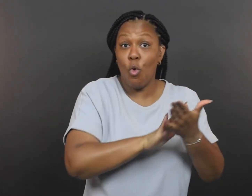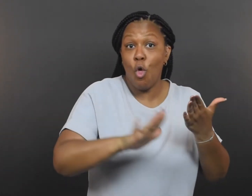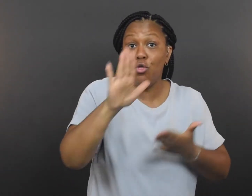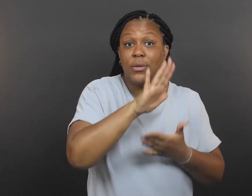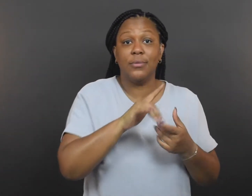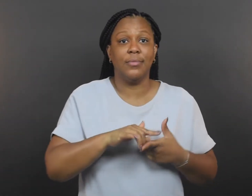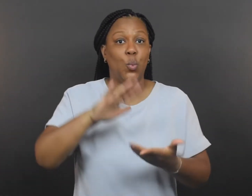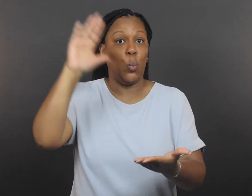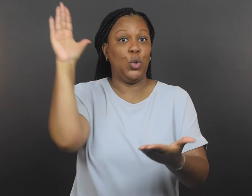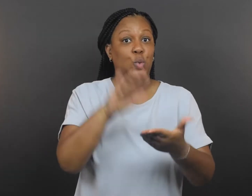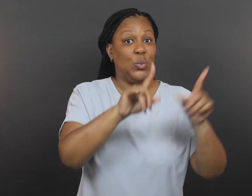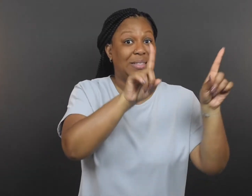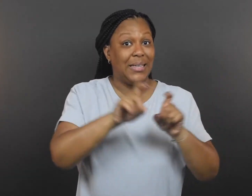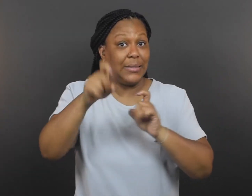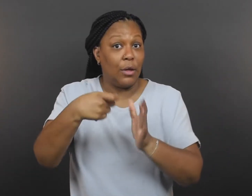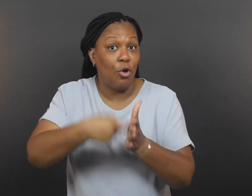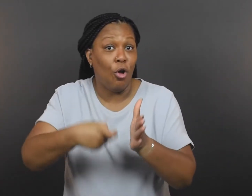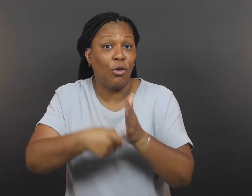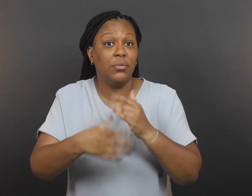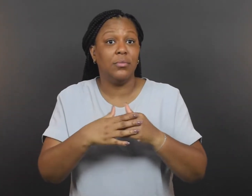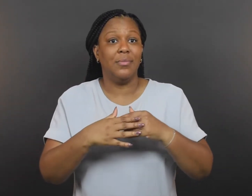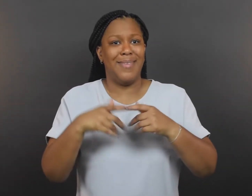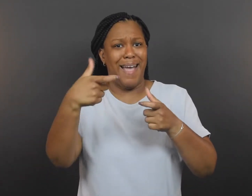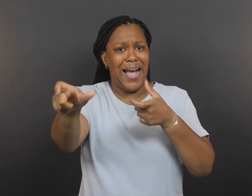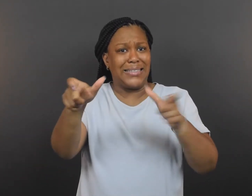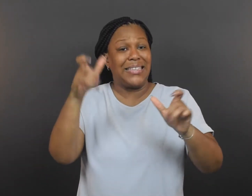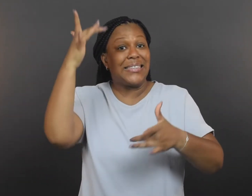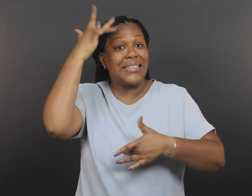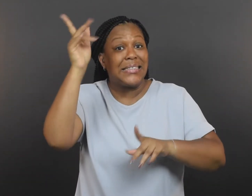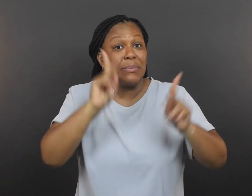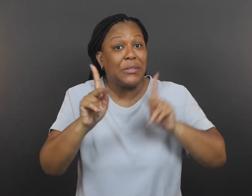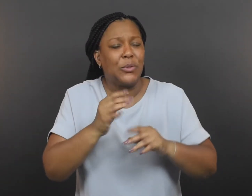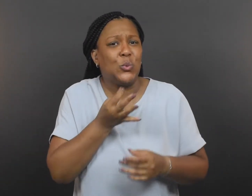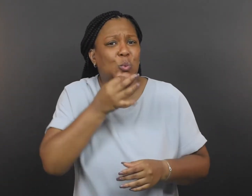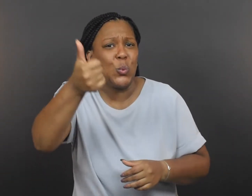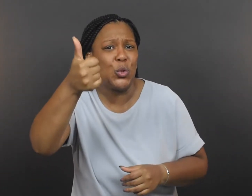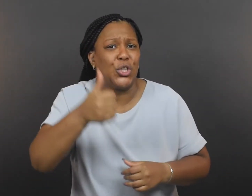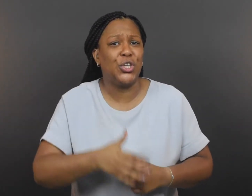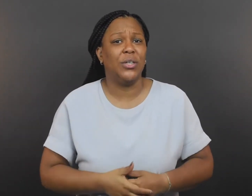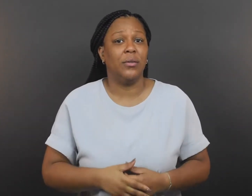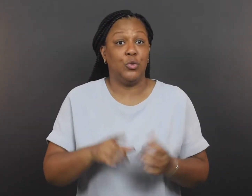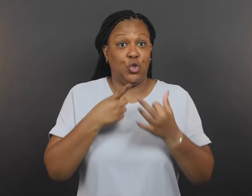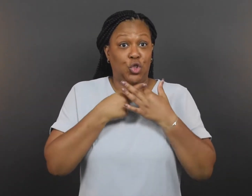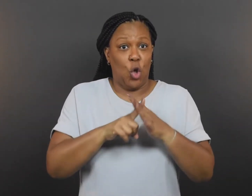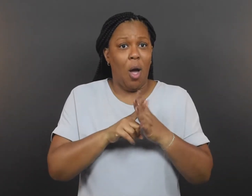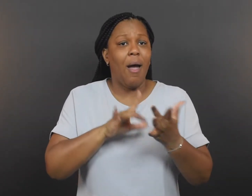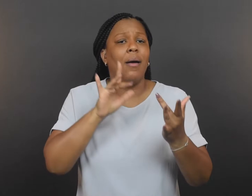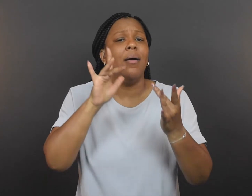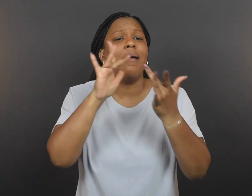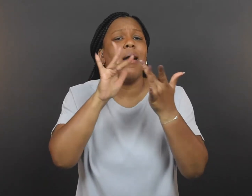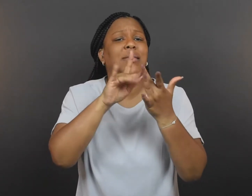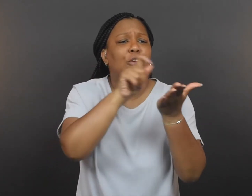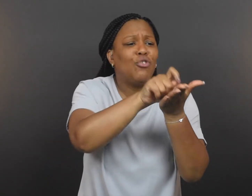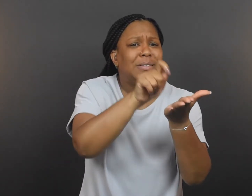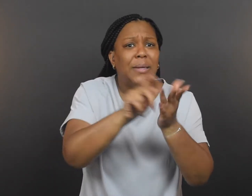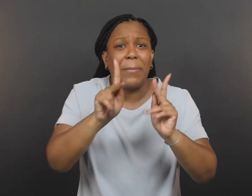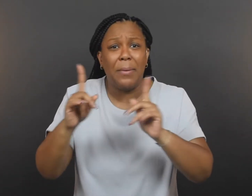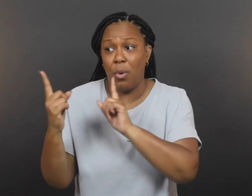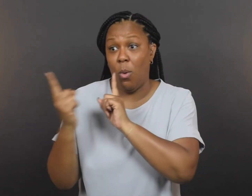reduce testing costs, isolate sick people sooner, and start contact tracing quickly.